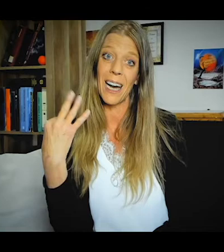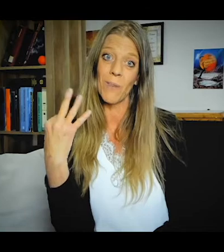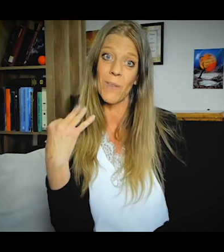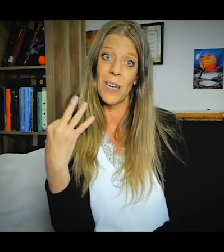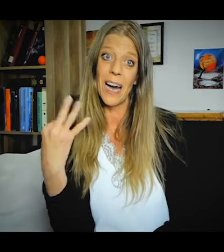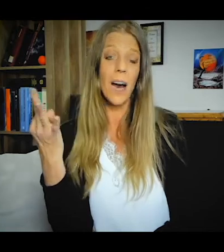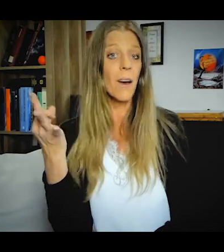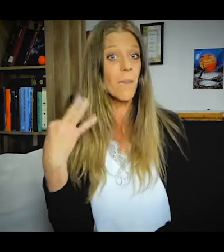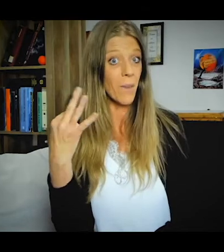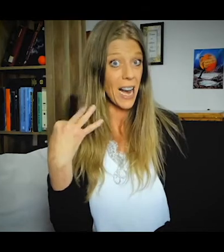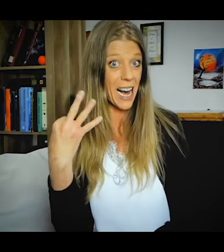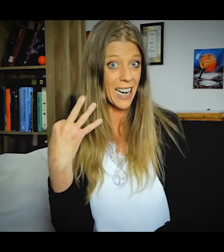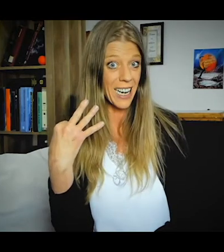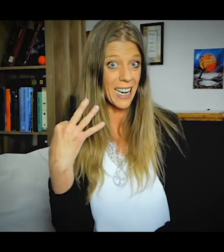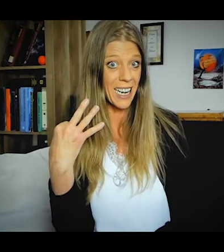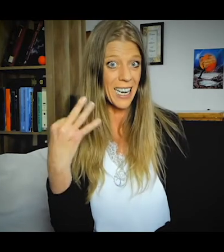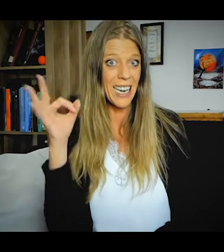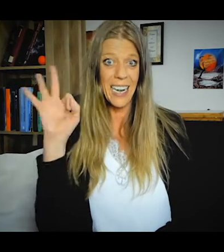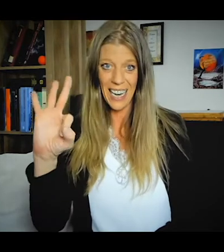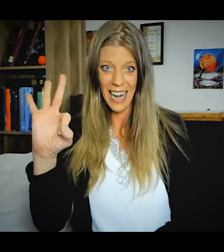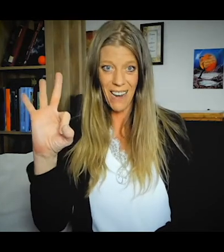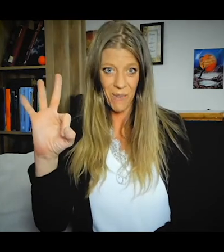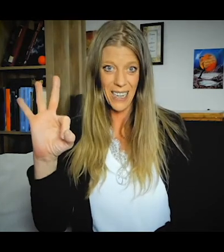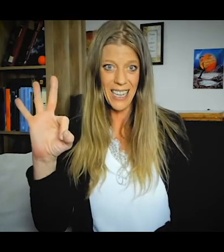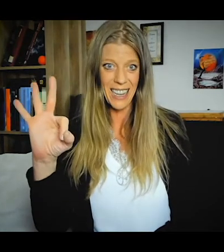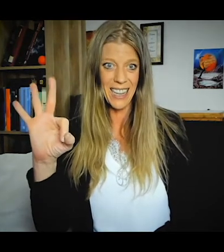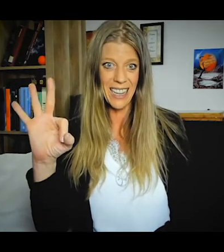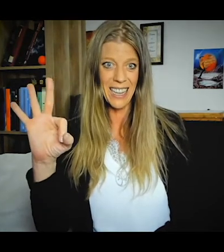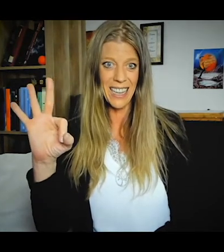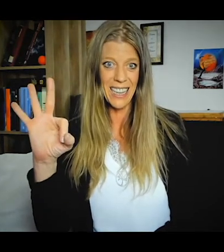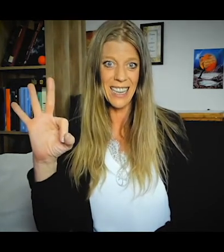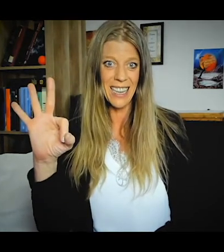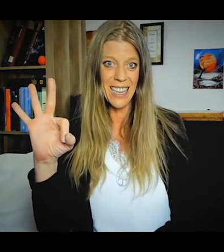F - fan - F -